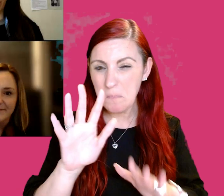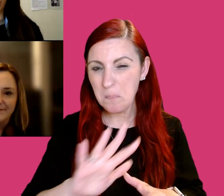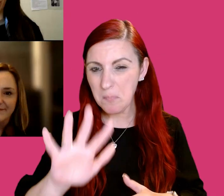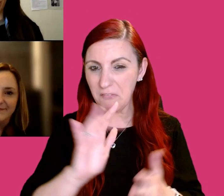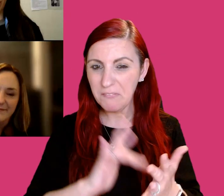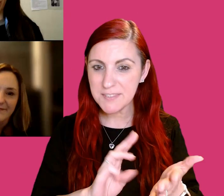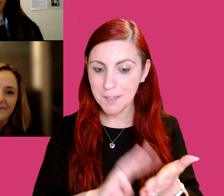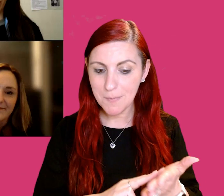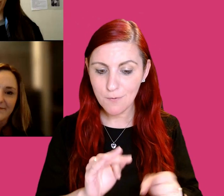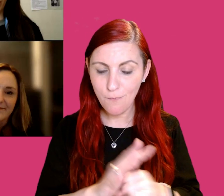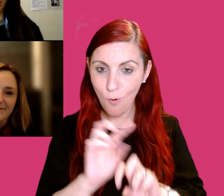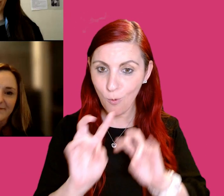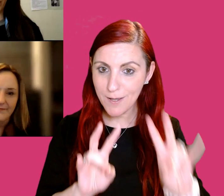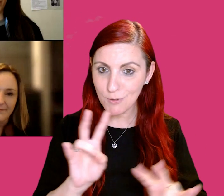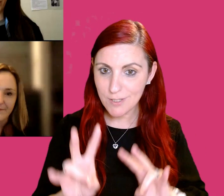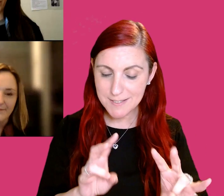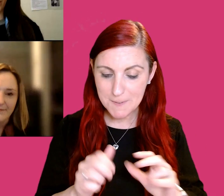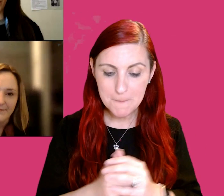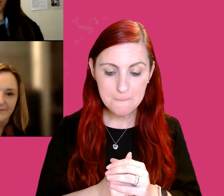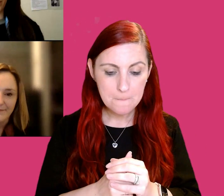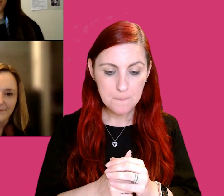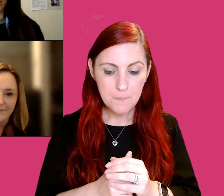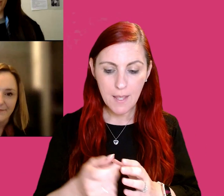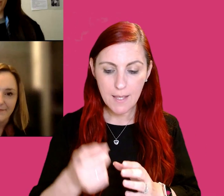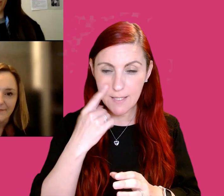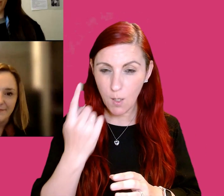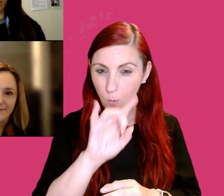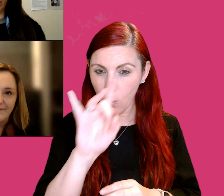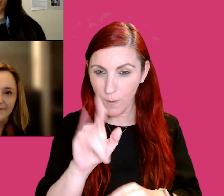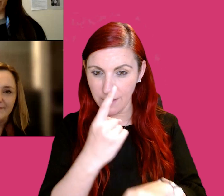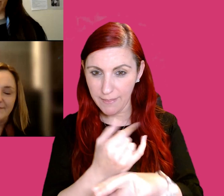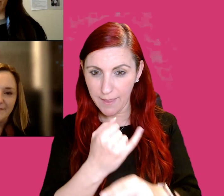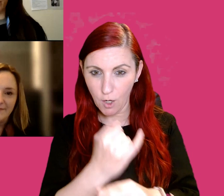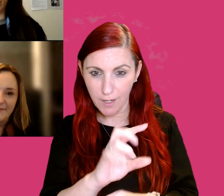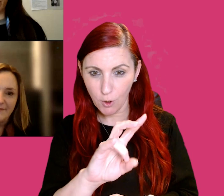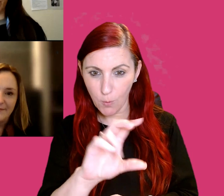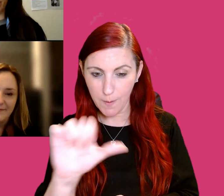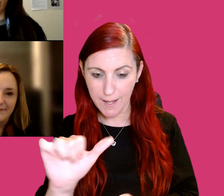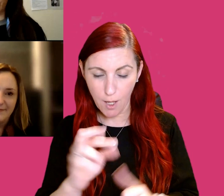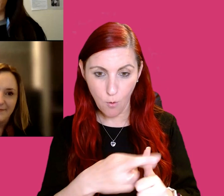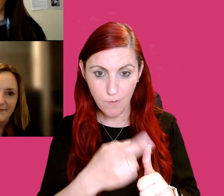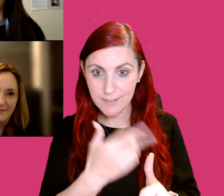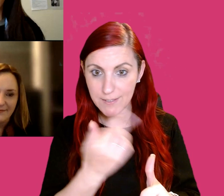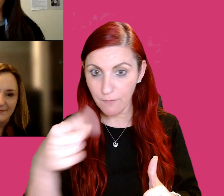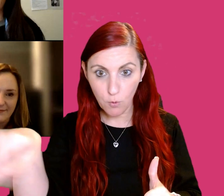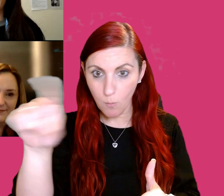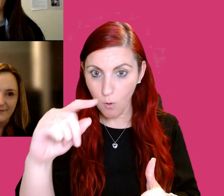for for questions um I see one question up in the Q&A tab if anybody has any more please do put them